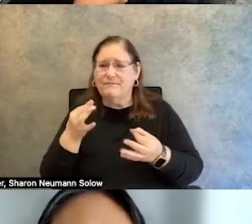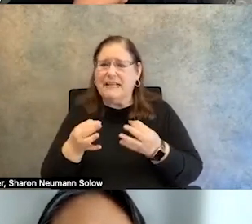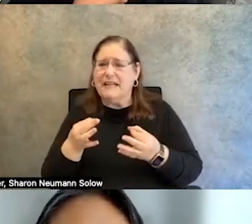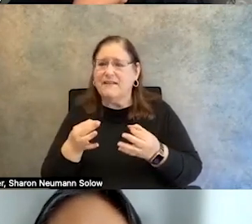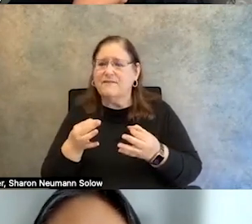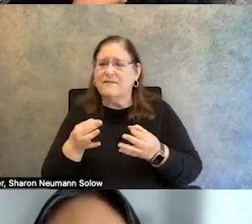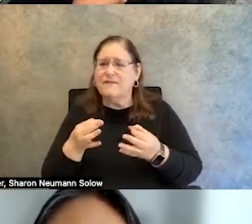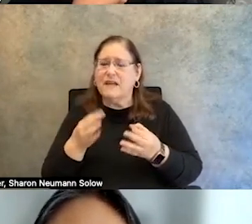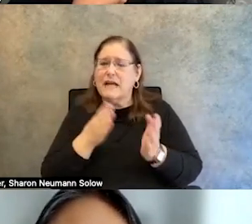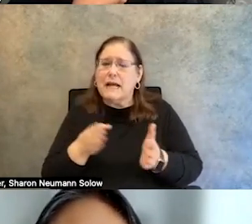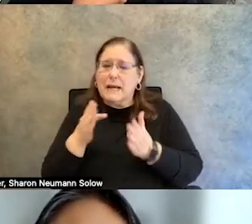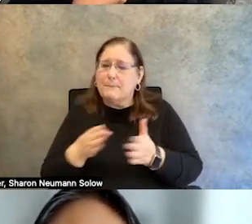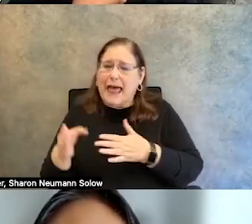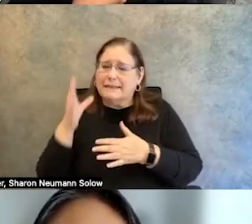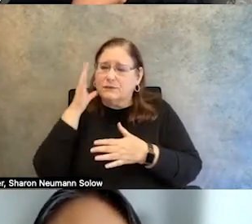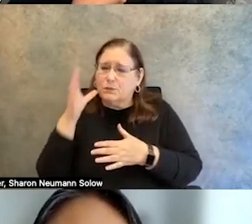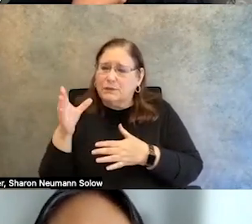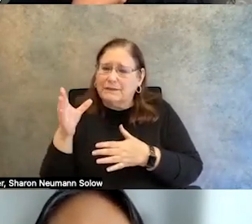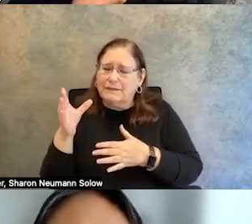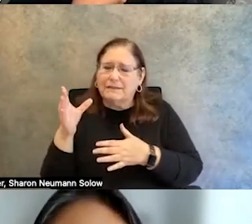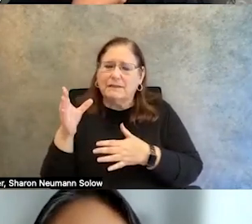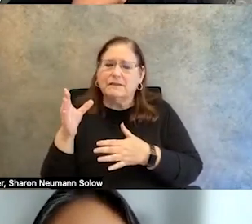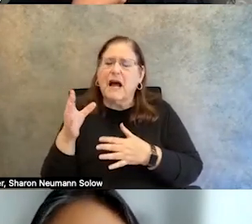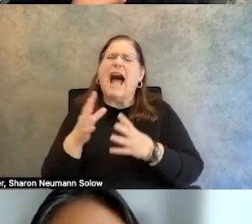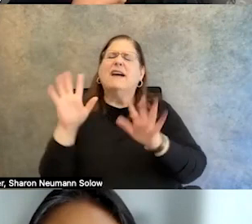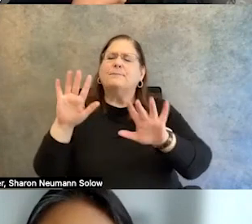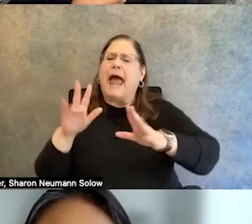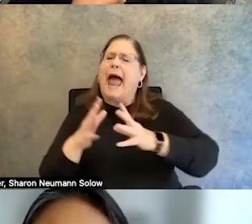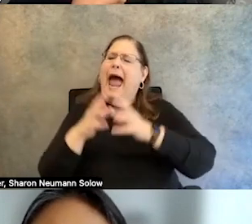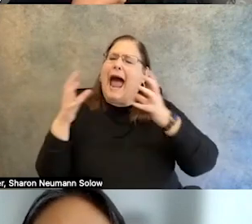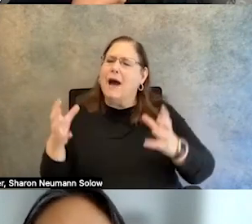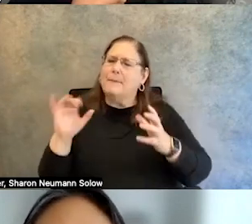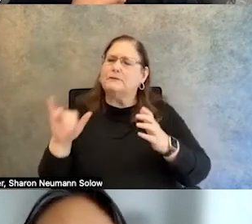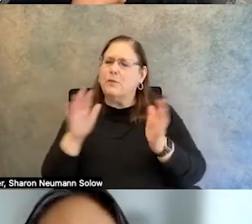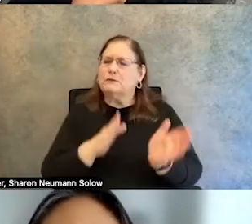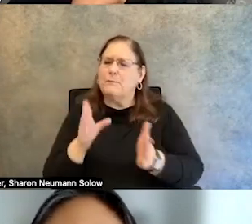whether plans are going to be, the degree to which plans are really going to be relying